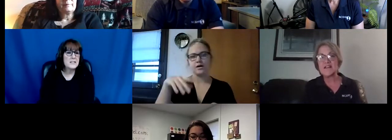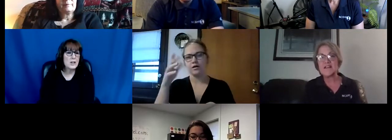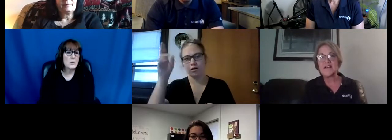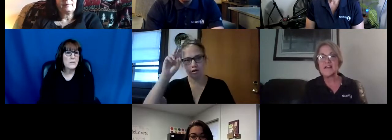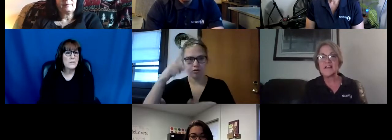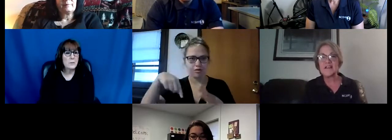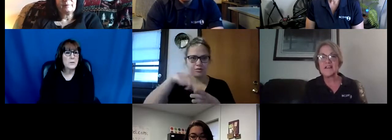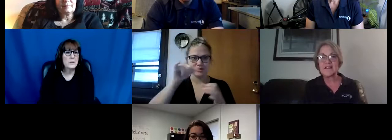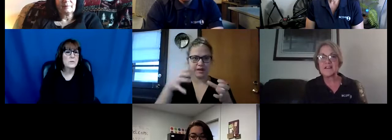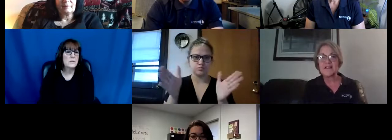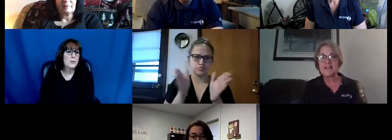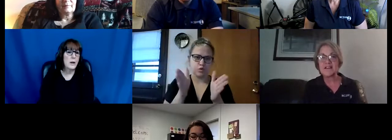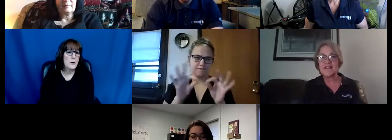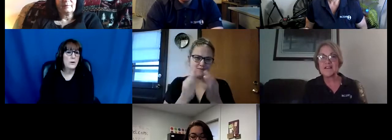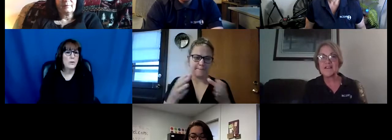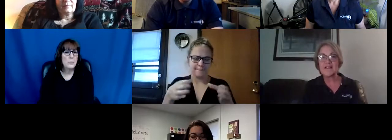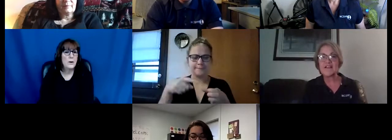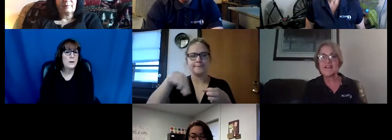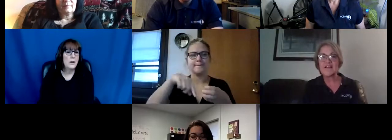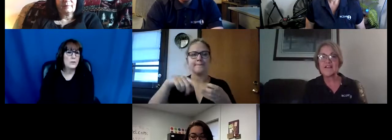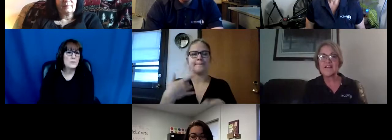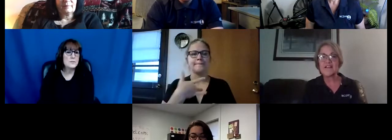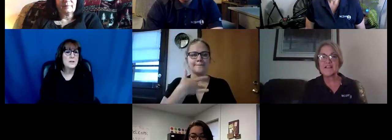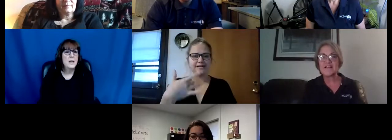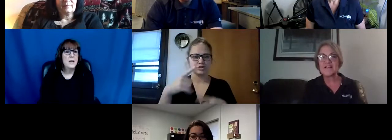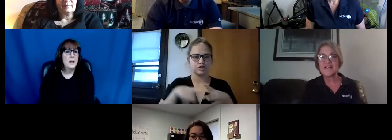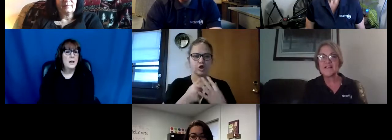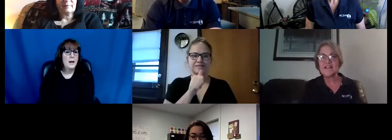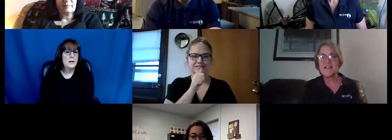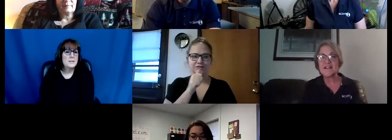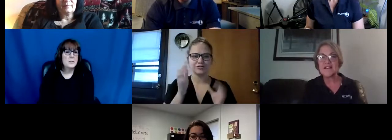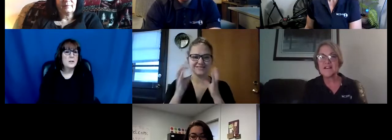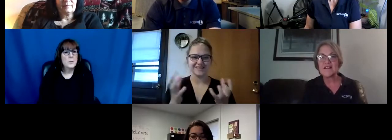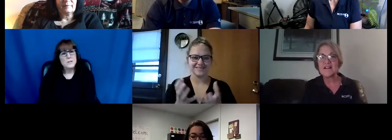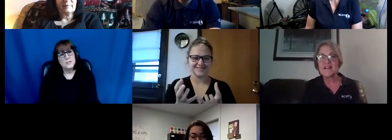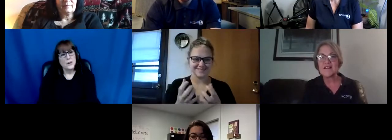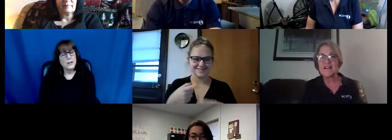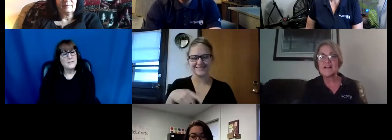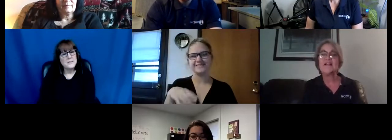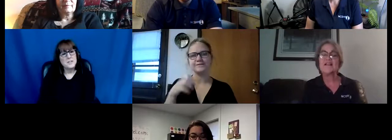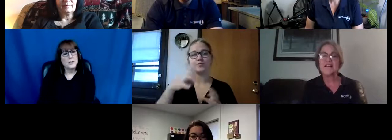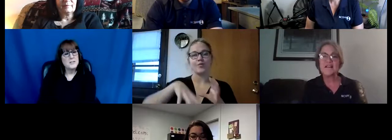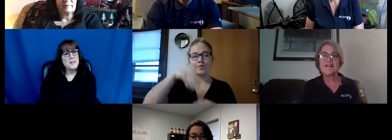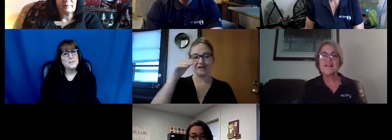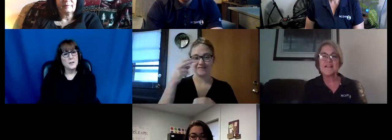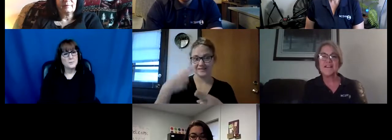with the family with grandma and grandpa and uncles uh typically we start the secret Santa